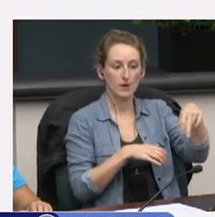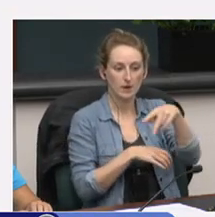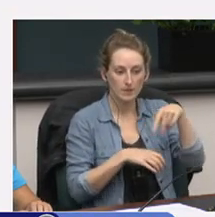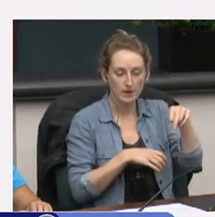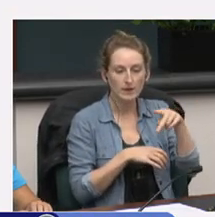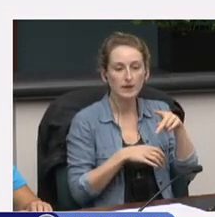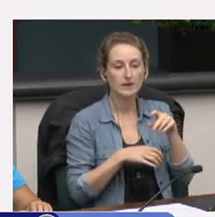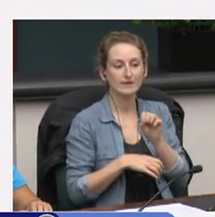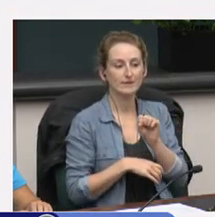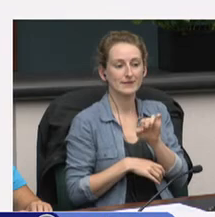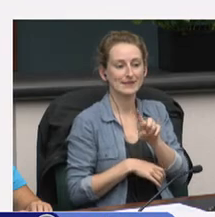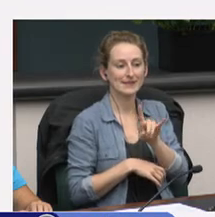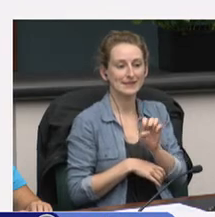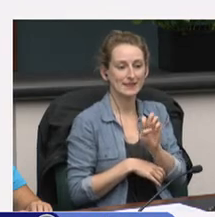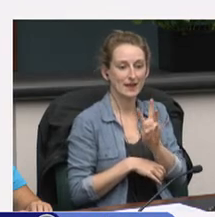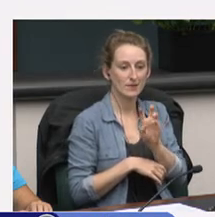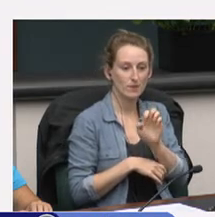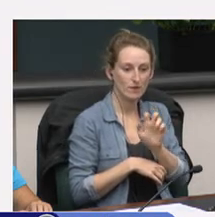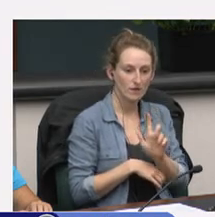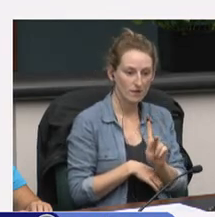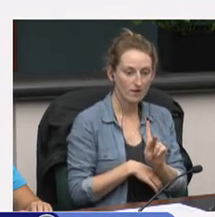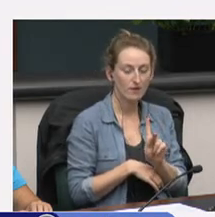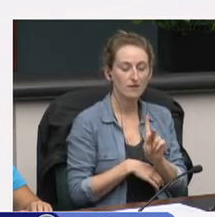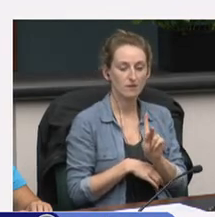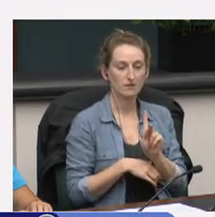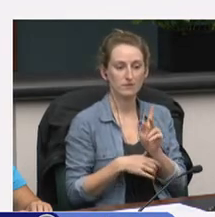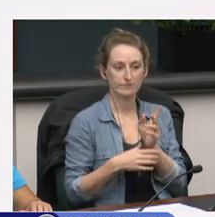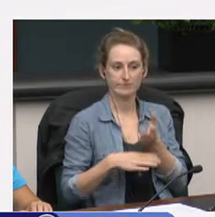that are strengthened often you're looking at connections from the public